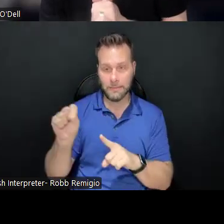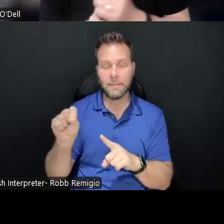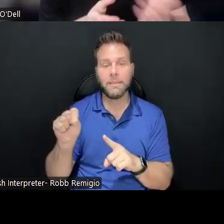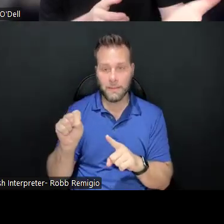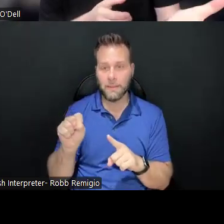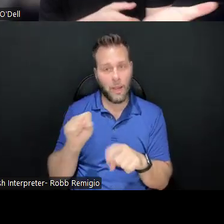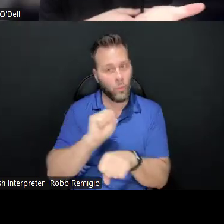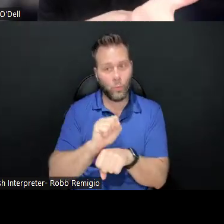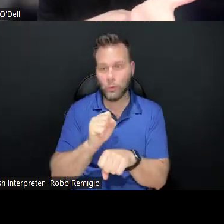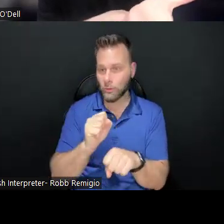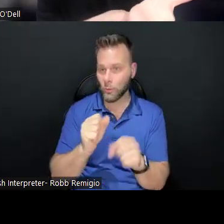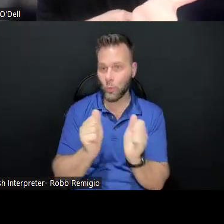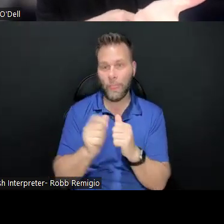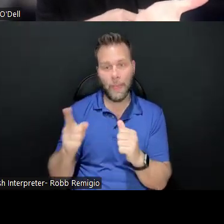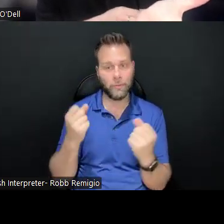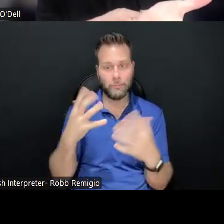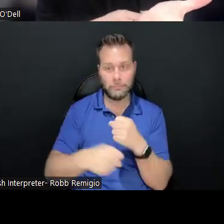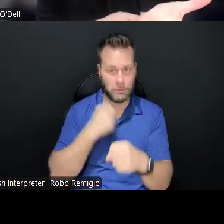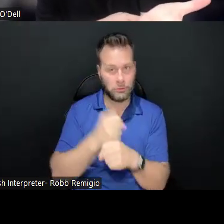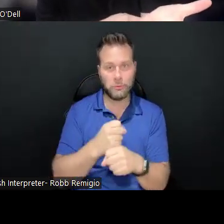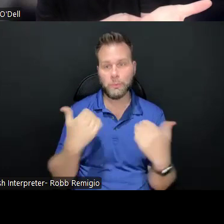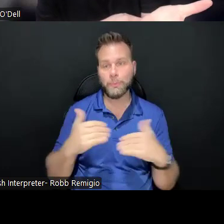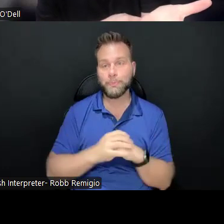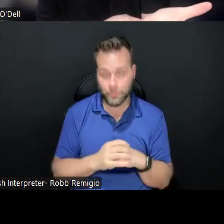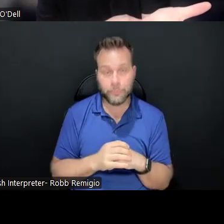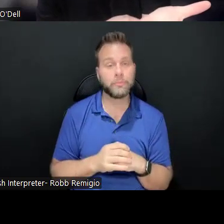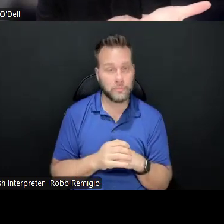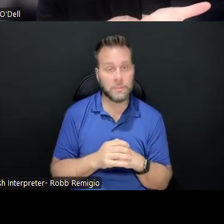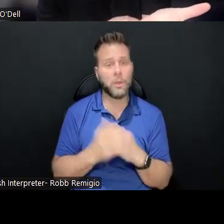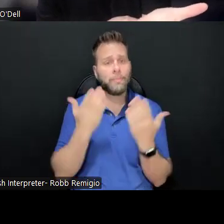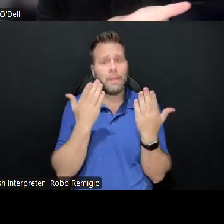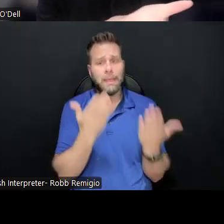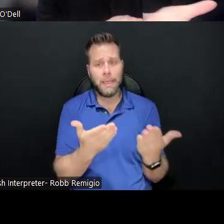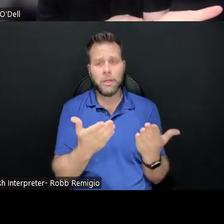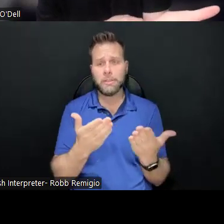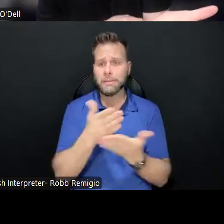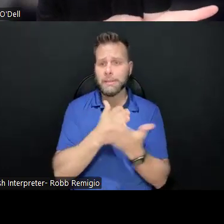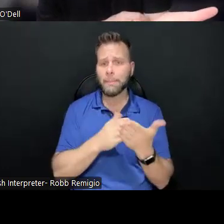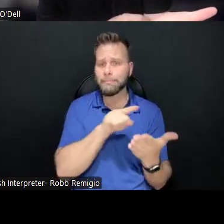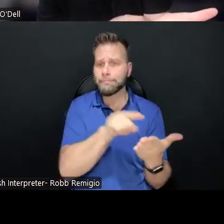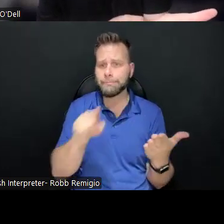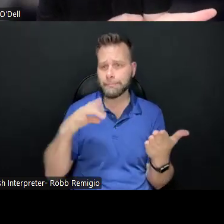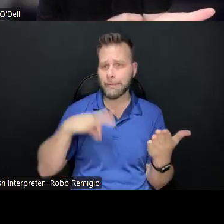I've had the good fortune working with them for years. Here is some small stuff I know of that's quite helpful to